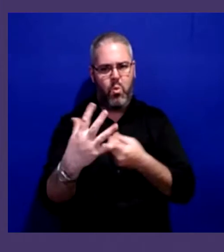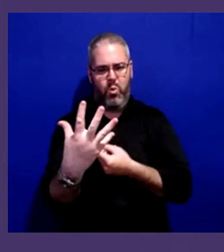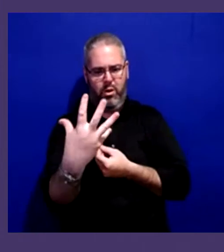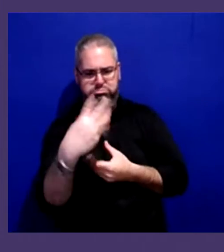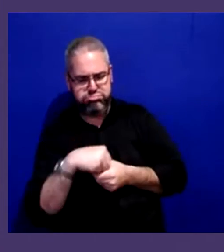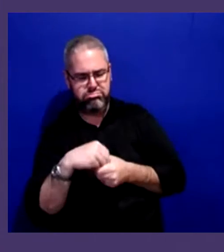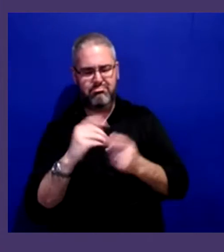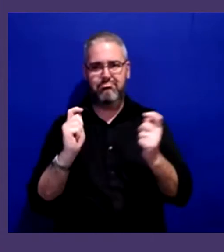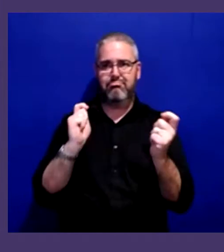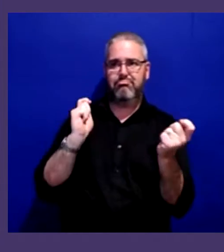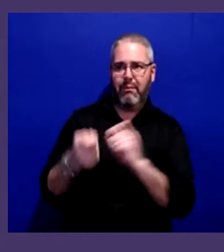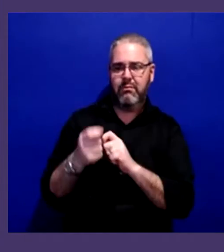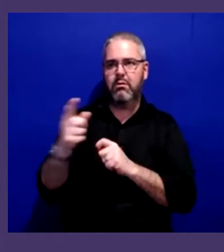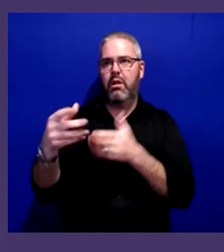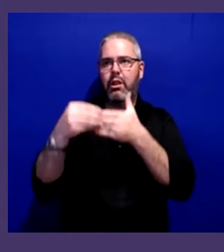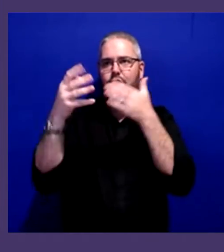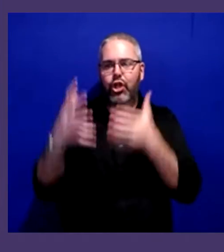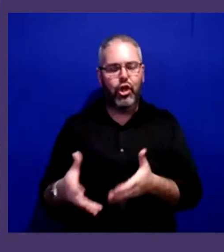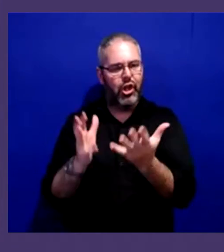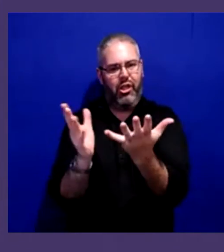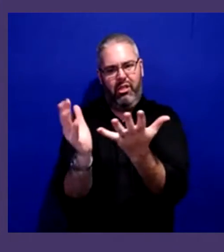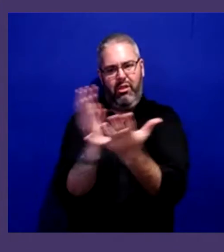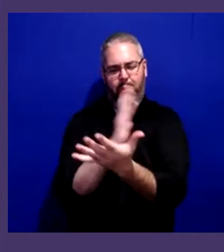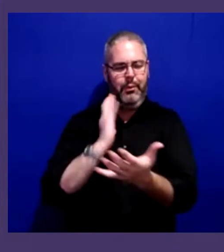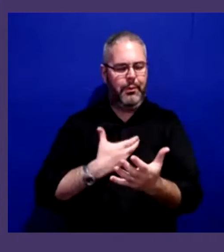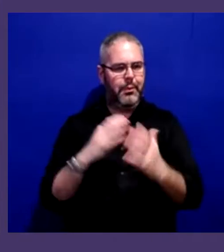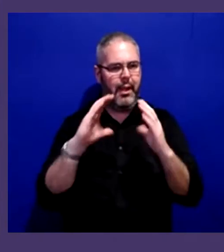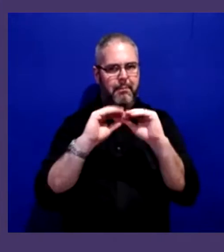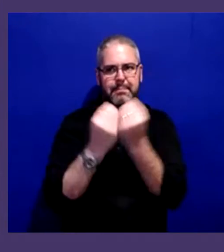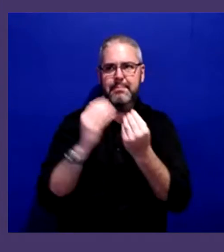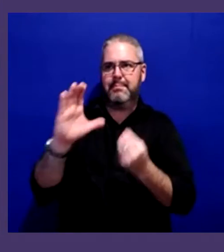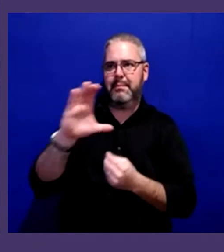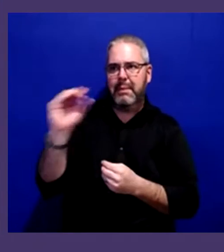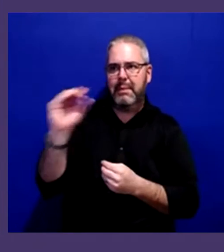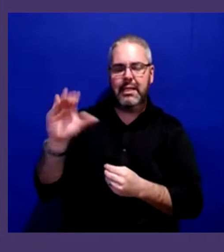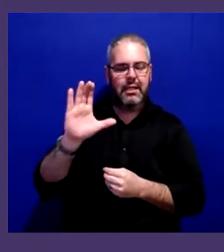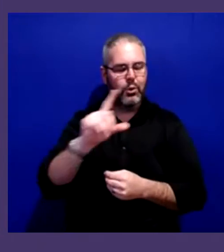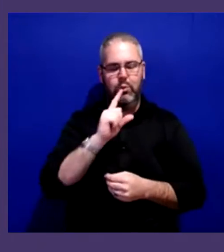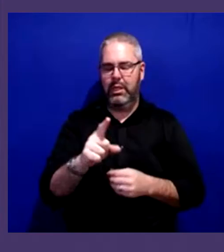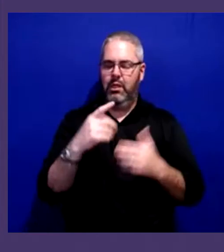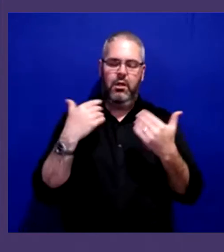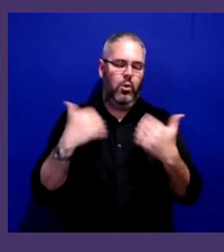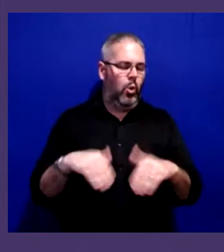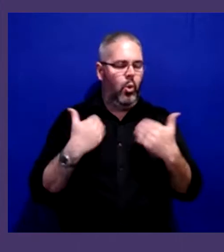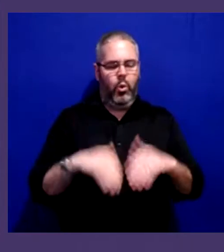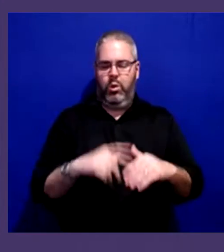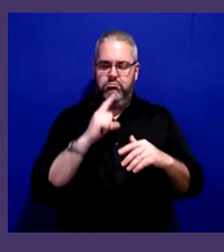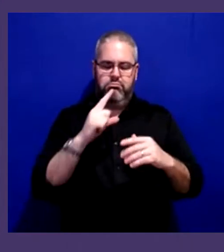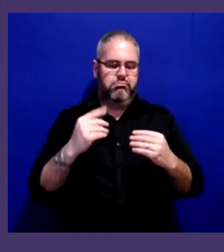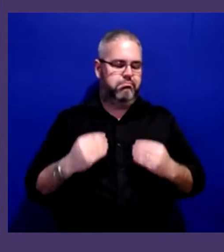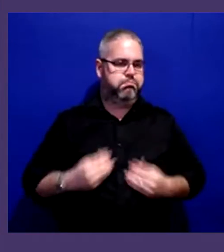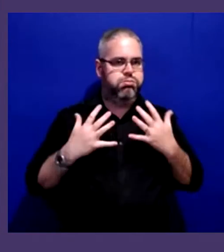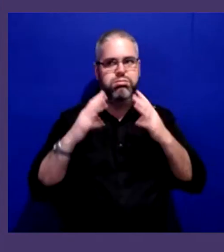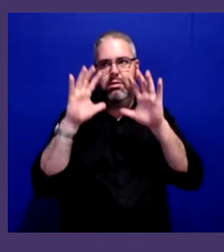throughout our organization. Which again, has been just amazing at creating this ripple effect and